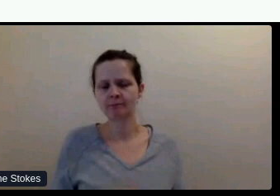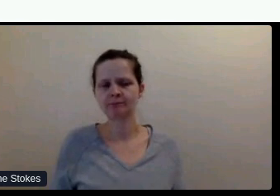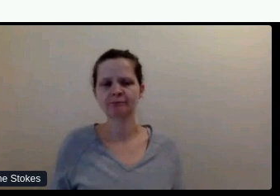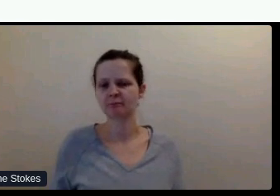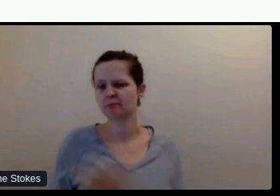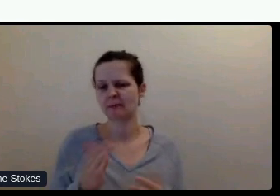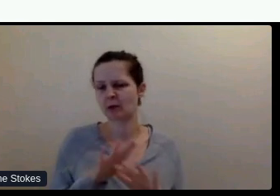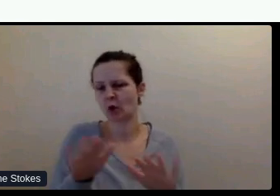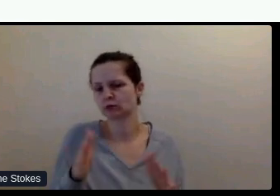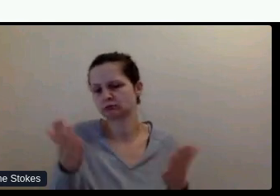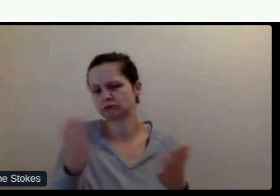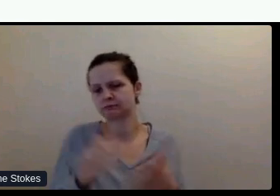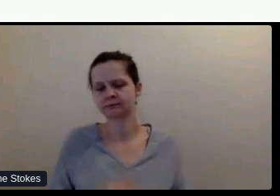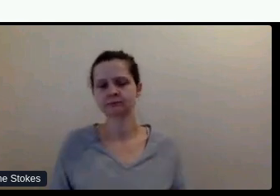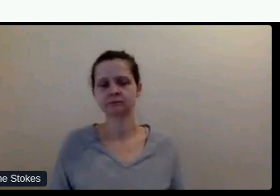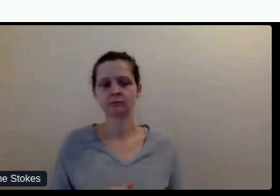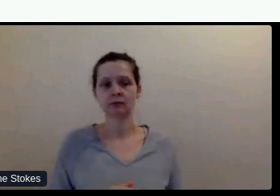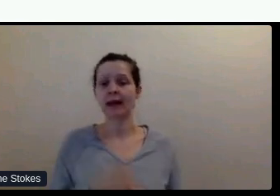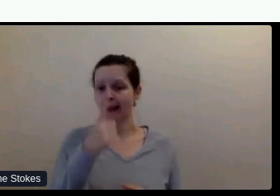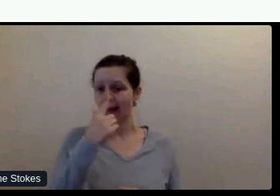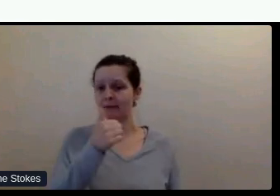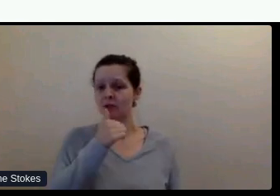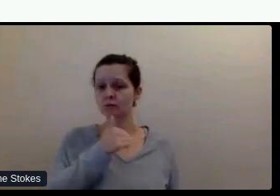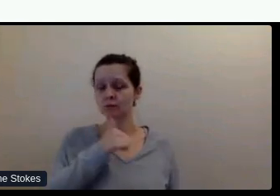they can be handy so if you want an accordion,